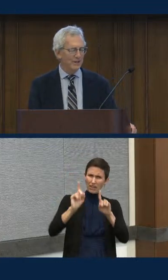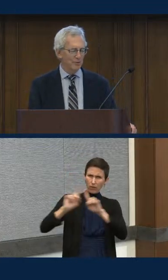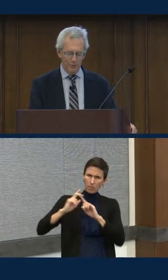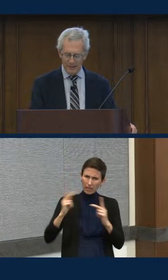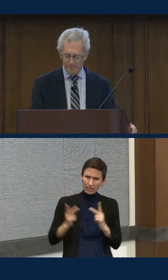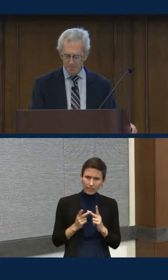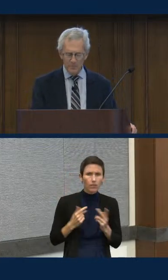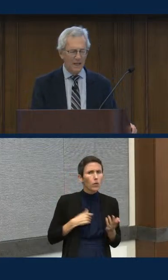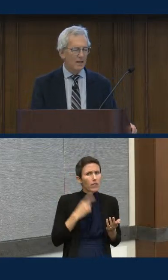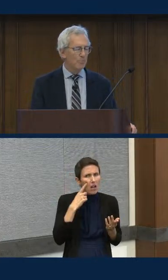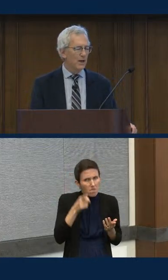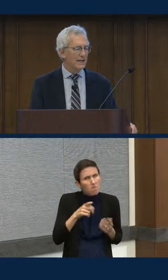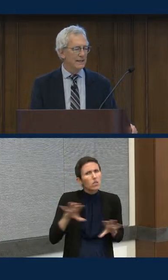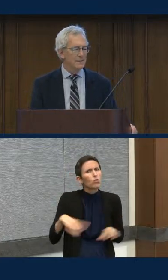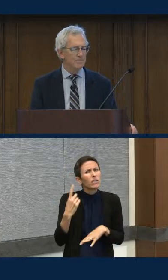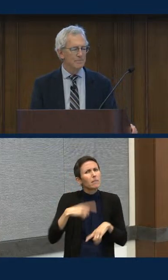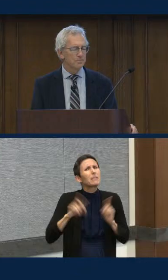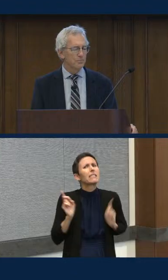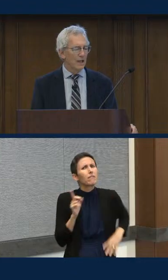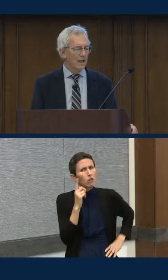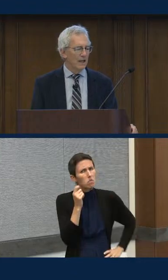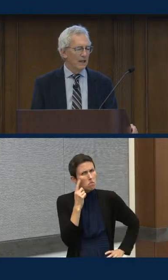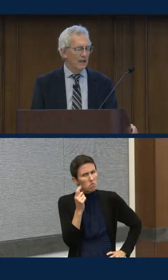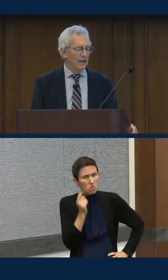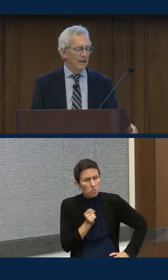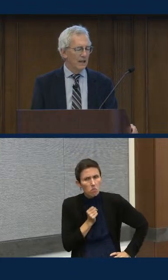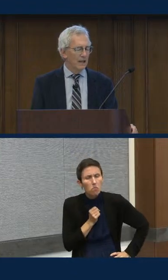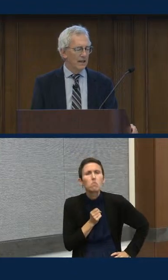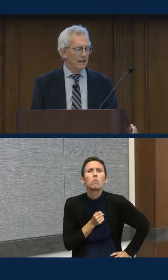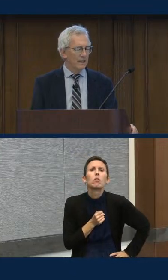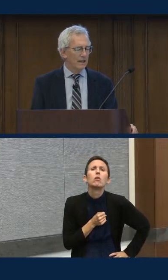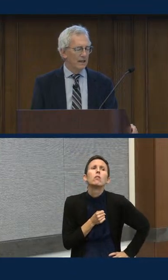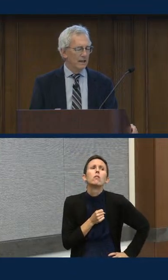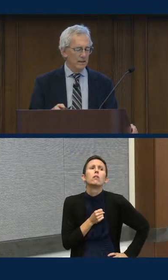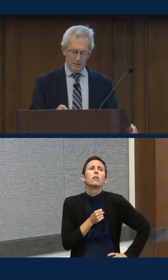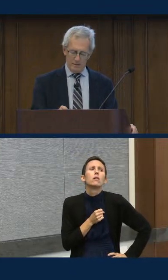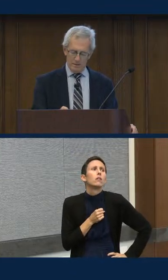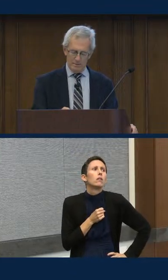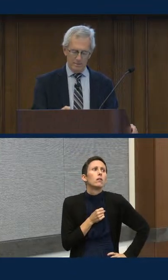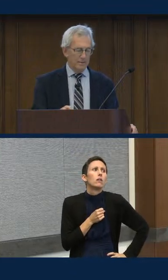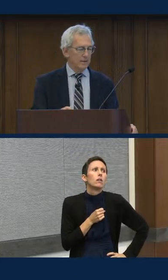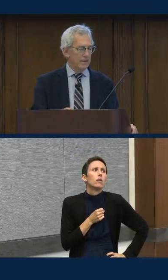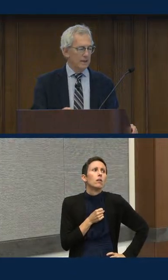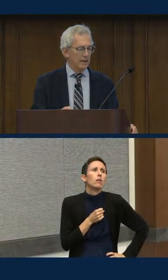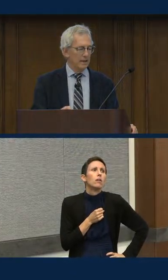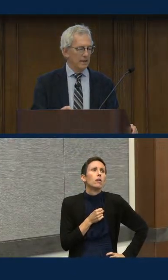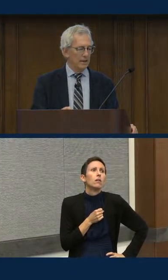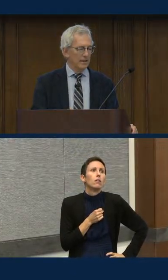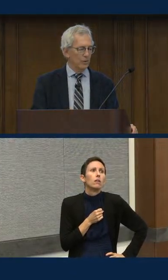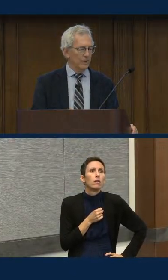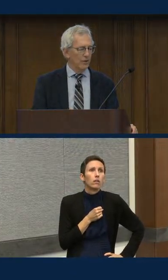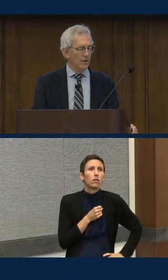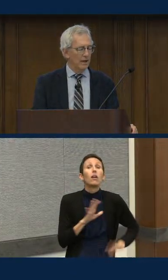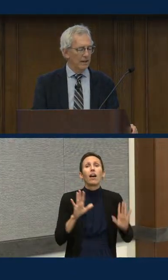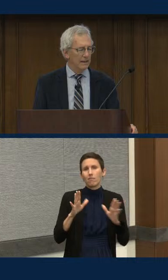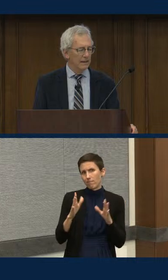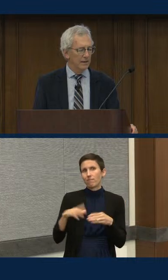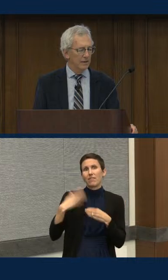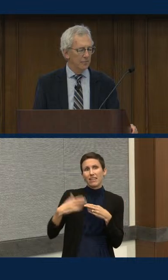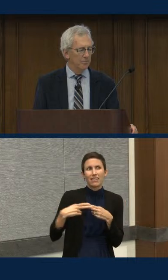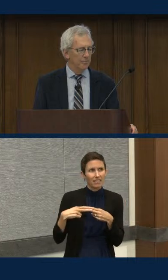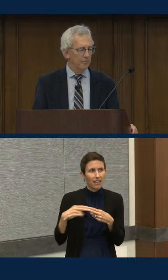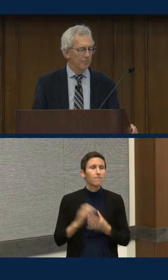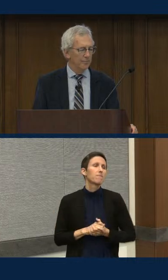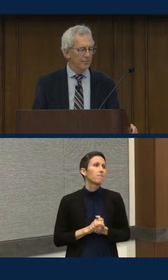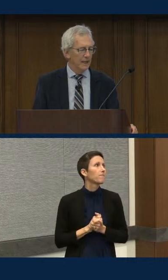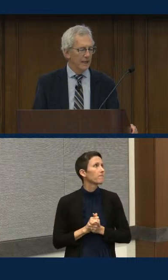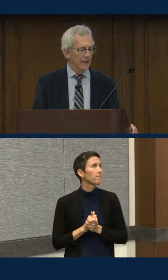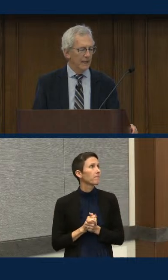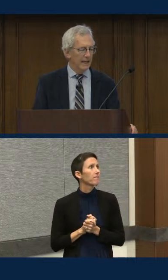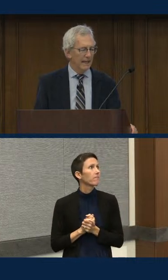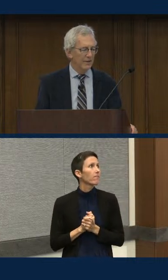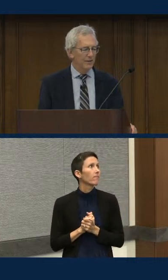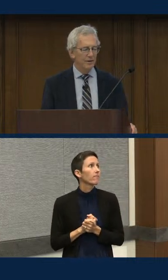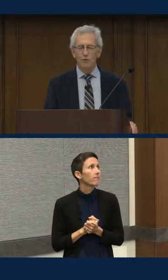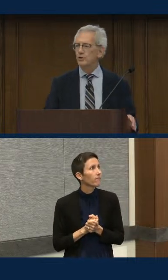differently. But there we go.